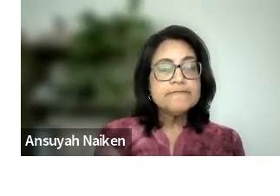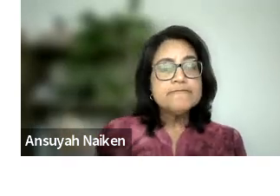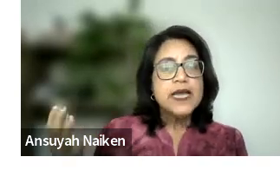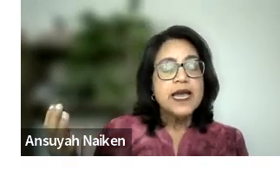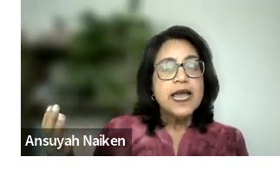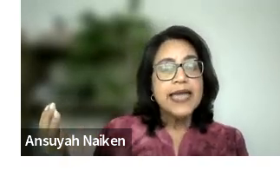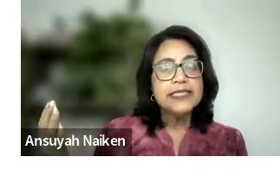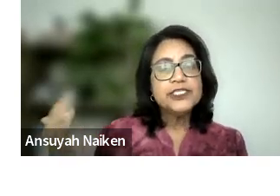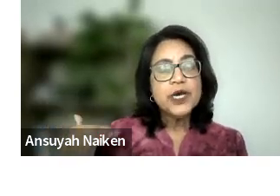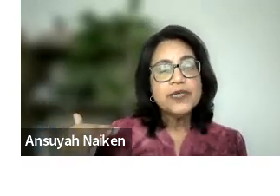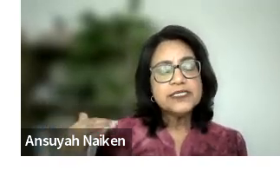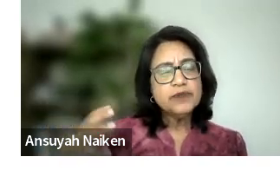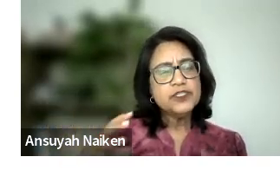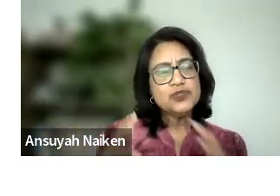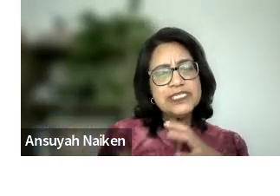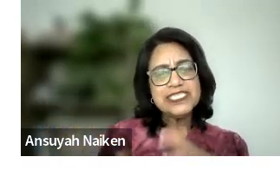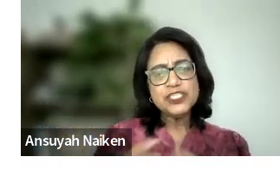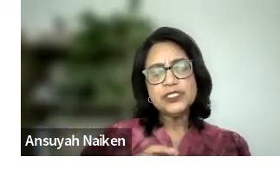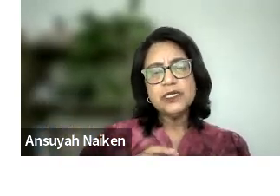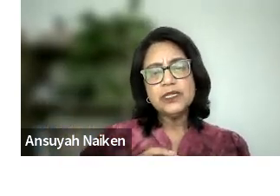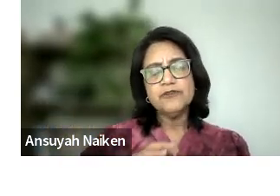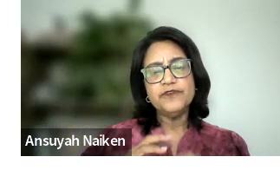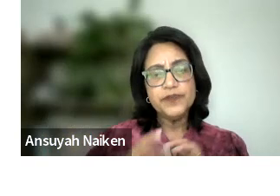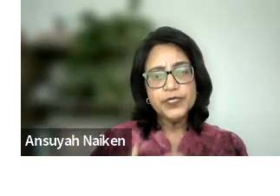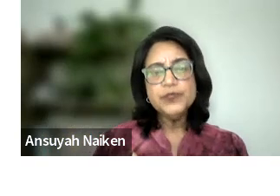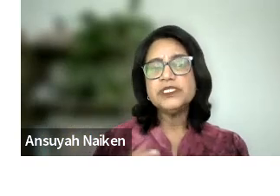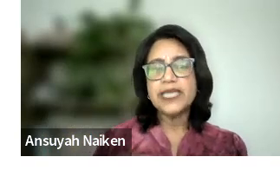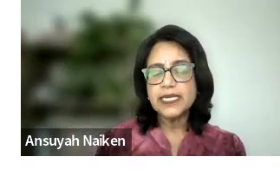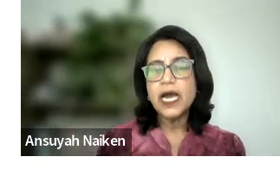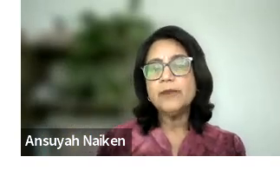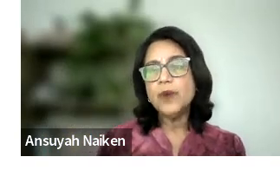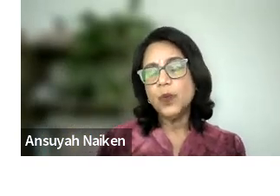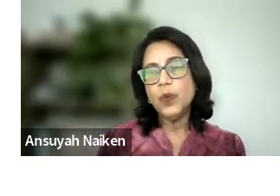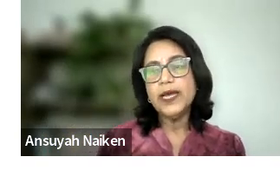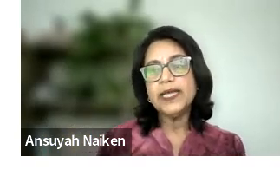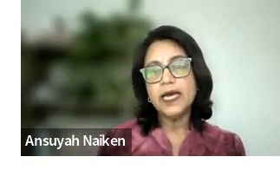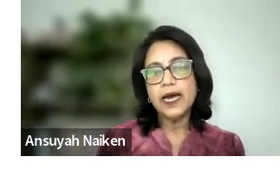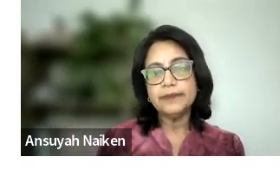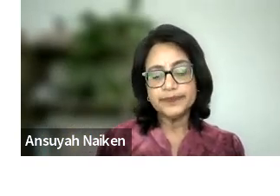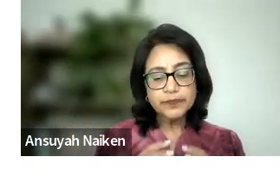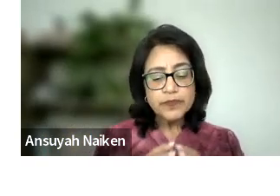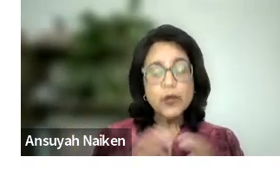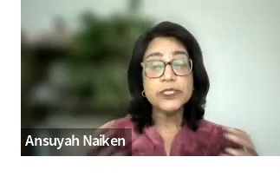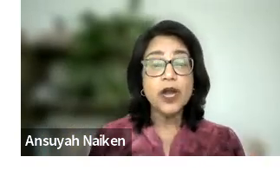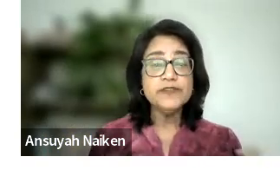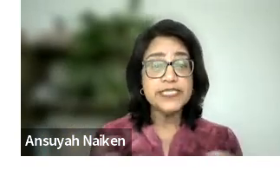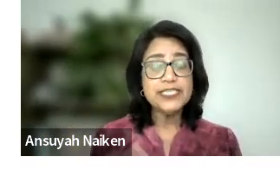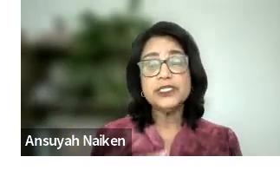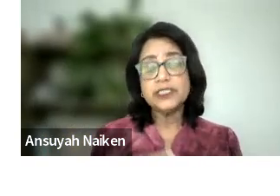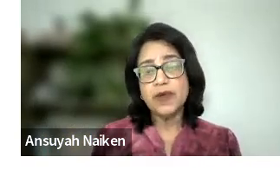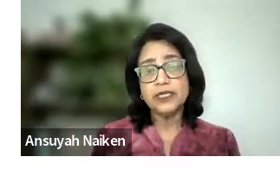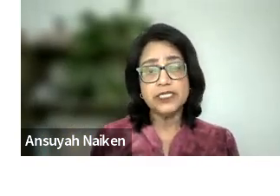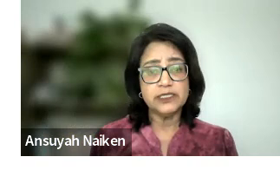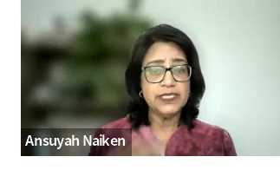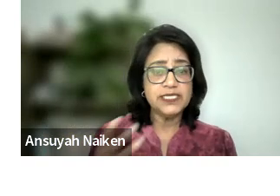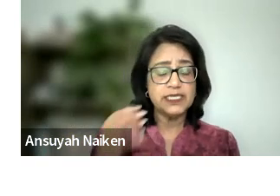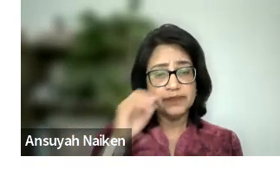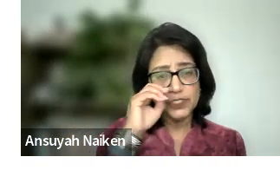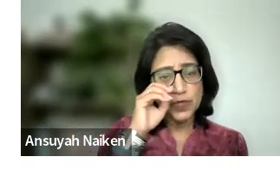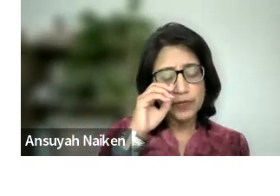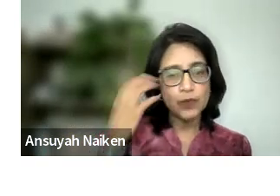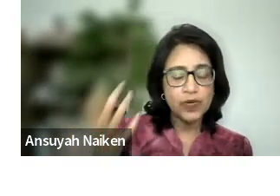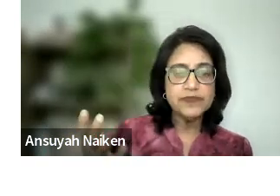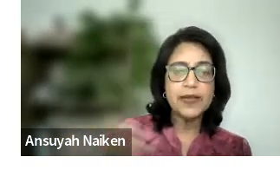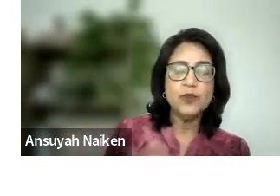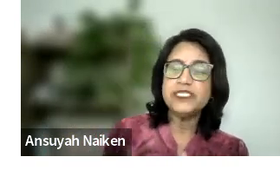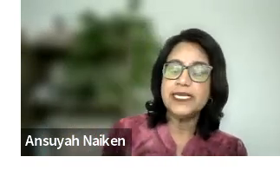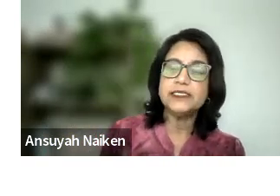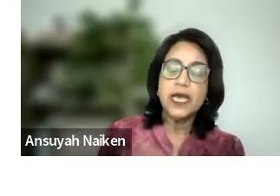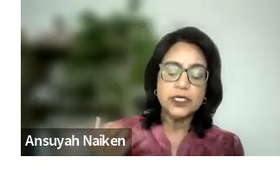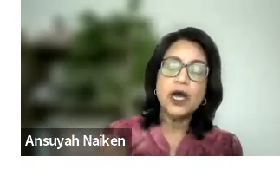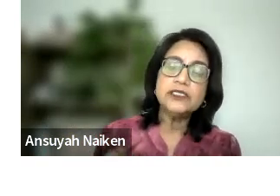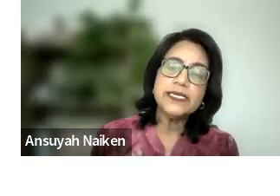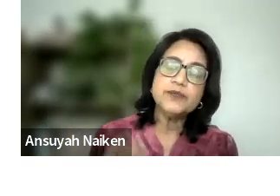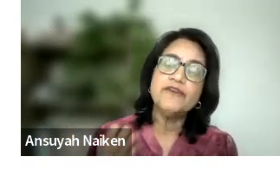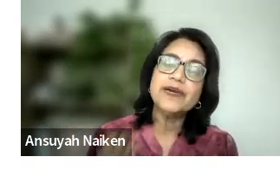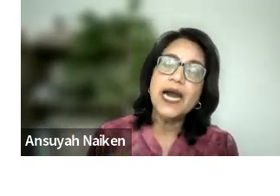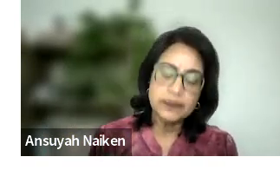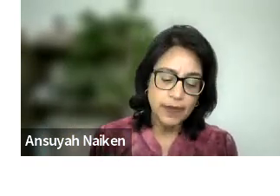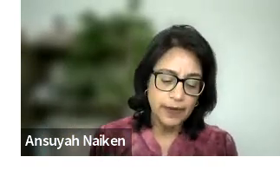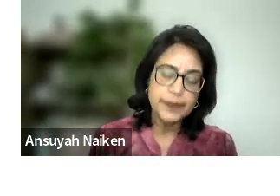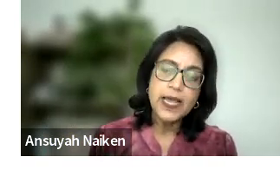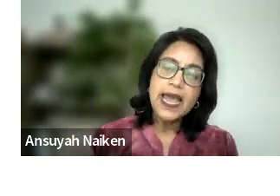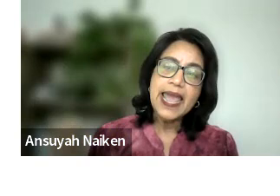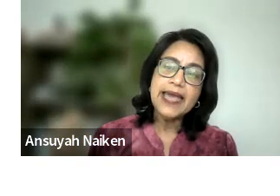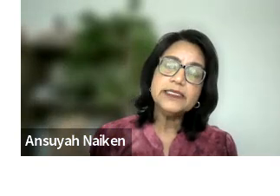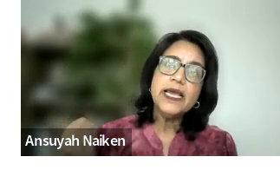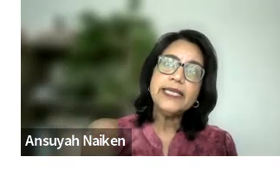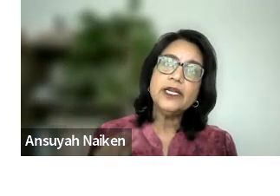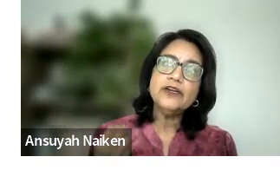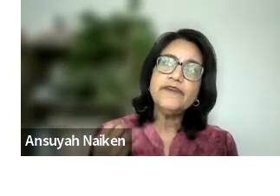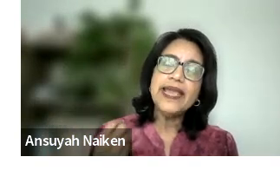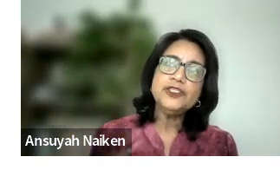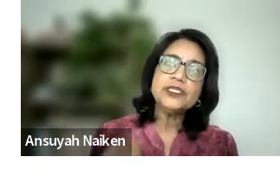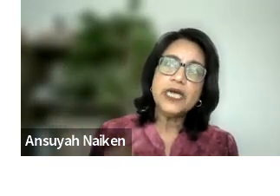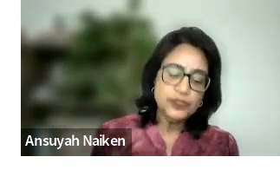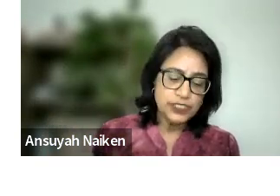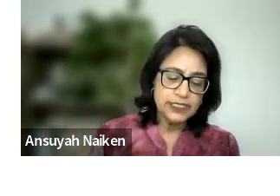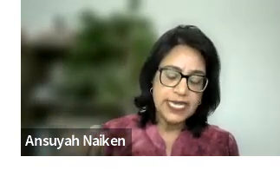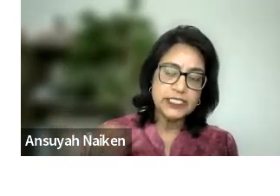So, that's kind of how that is viewed.